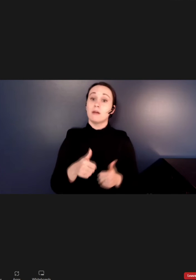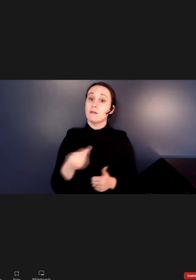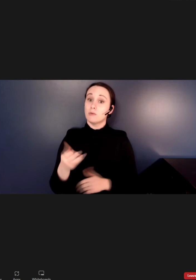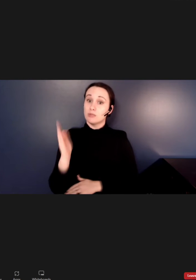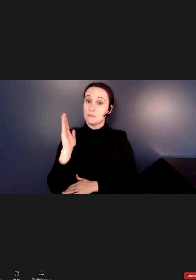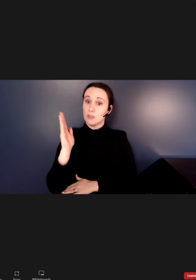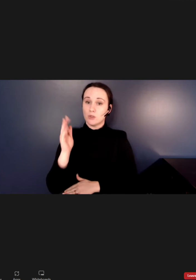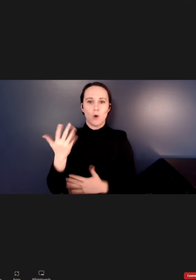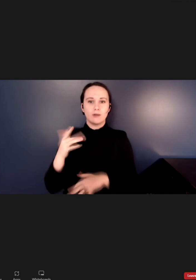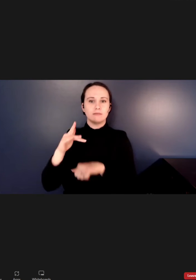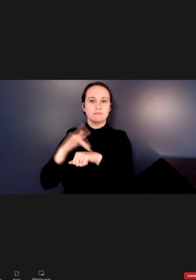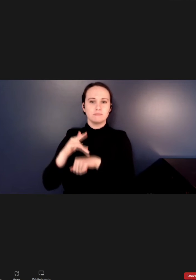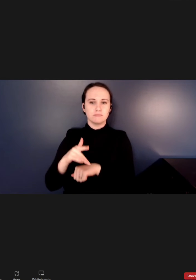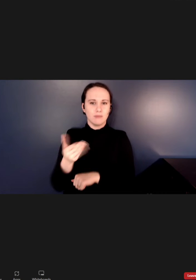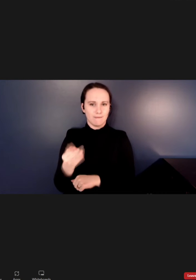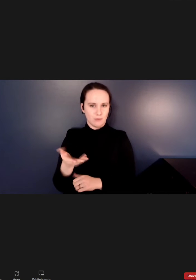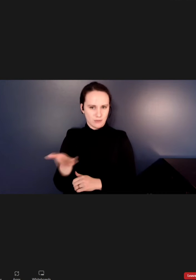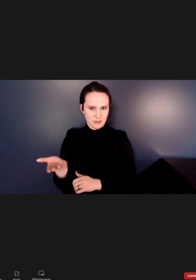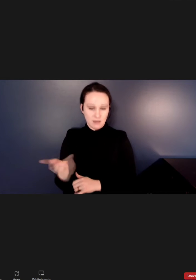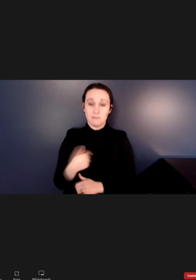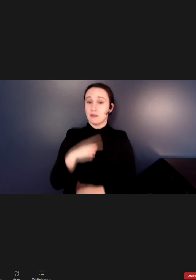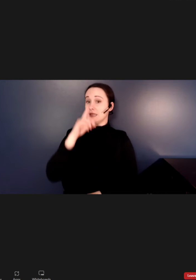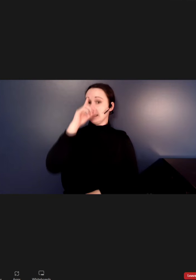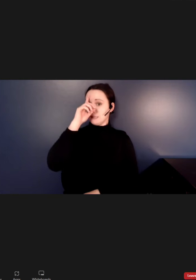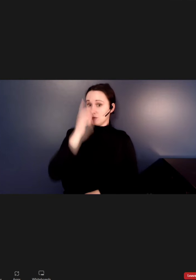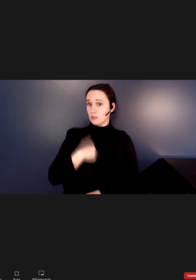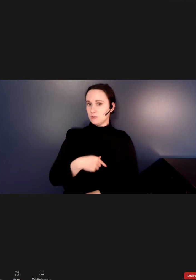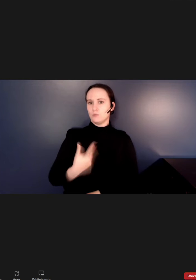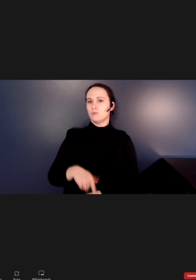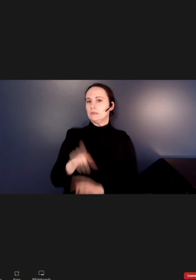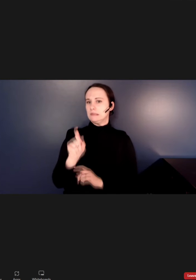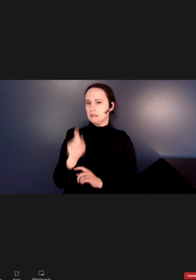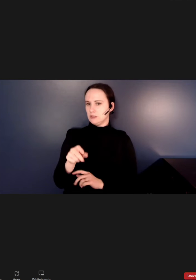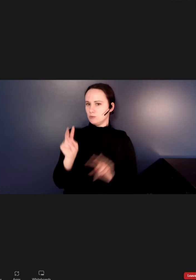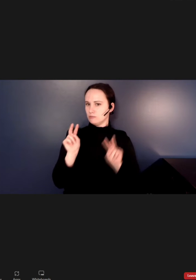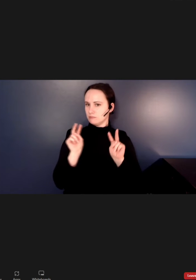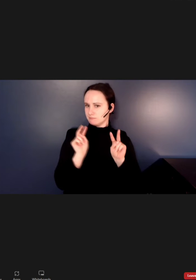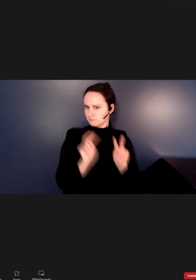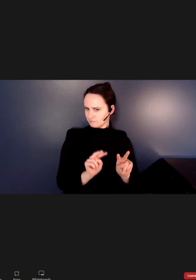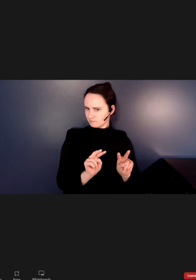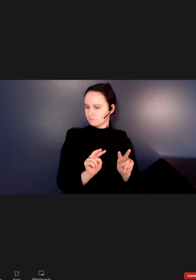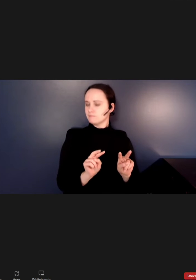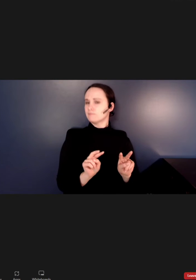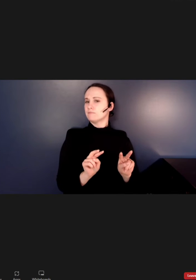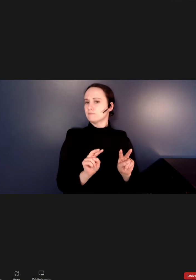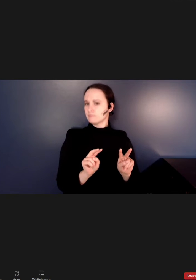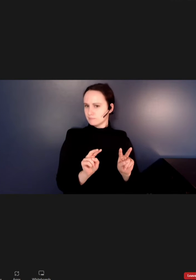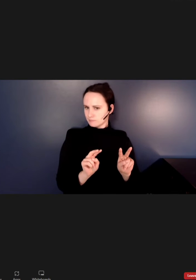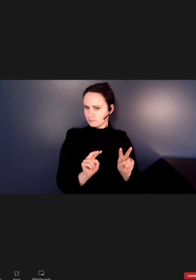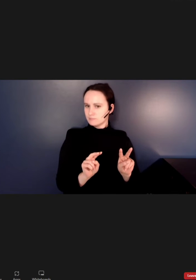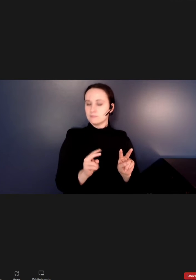a couple of things. But I think we really need to look at the compensation or if you want to call